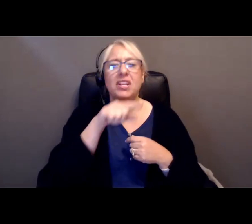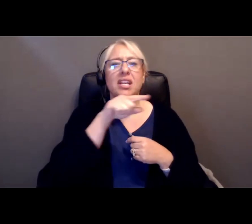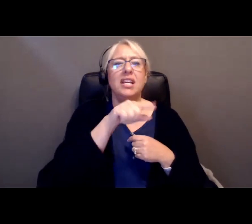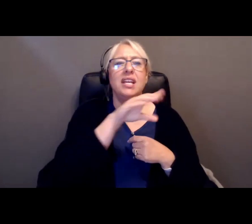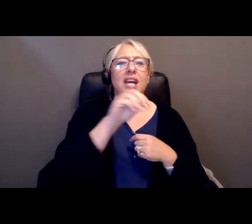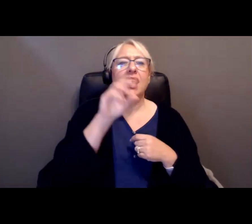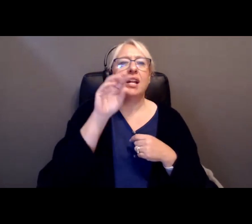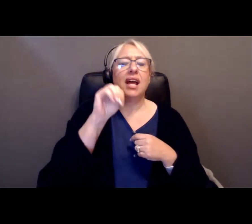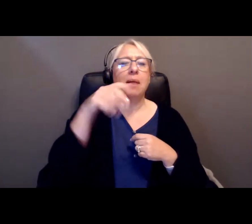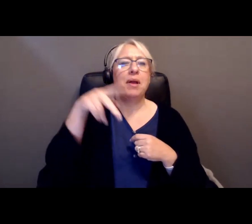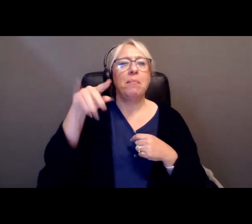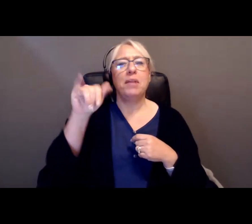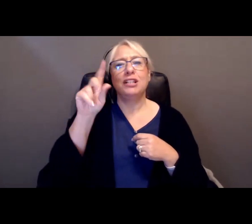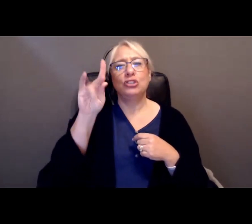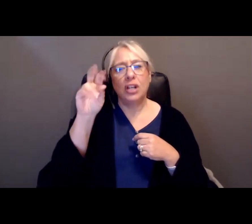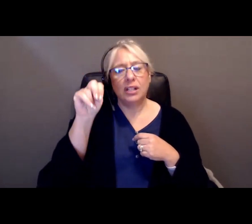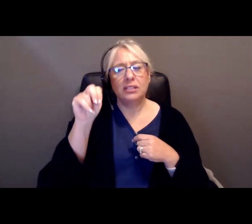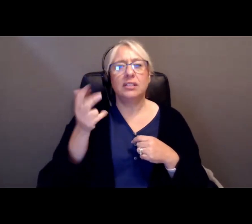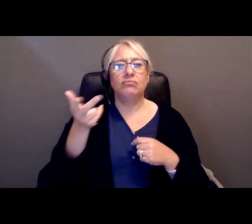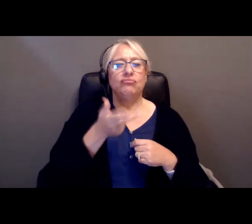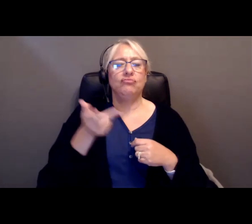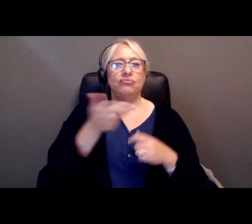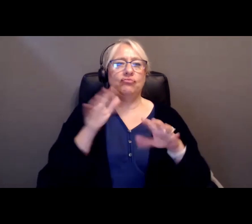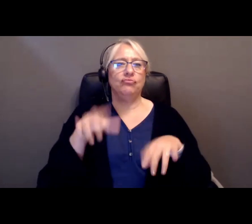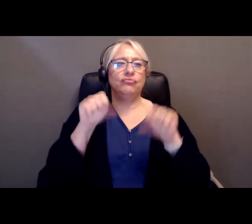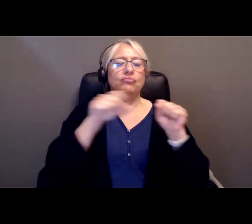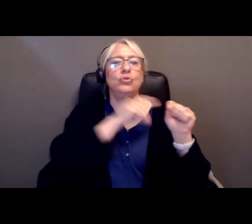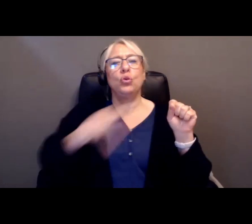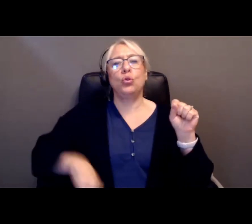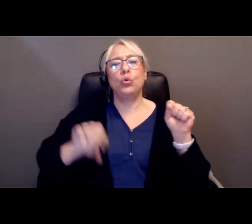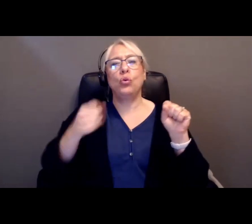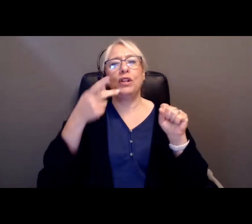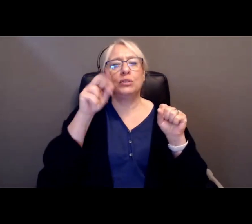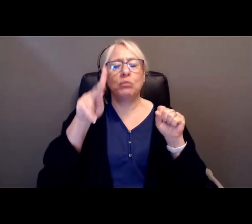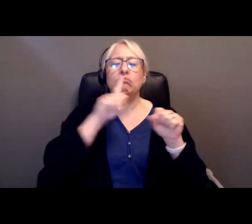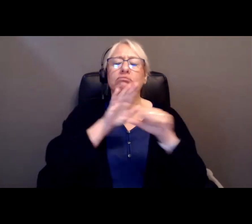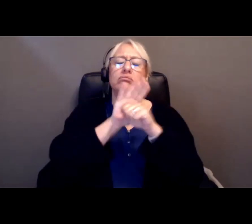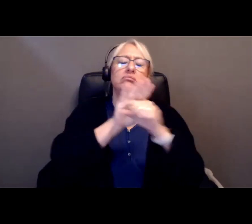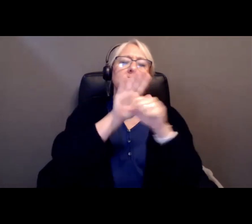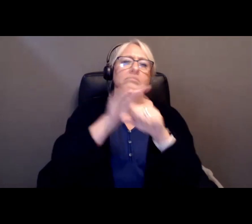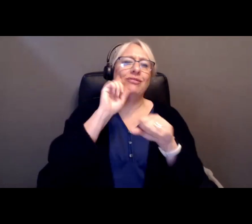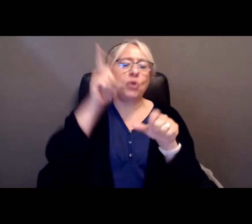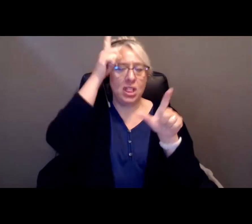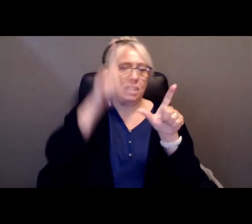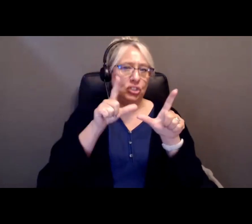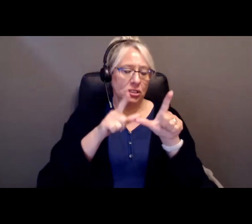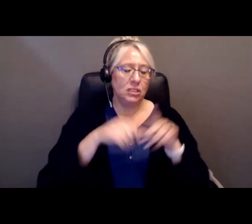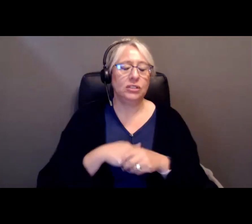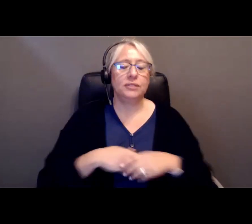Jackson and I took on Queens Park and we really advocated for the legislation. I've been in a lot